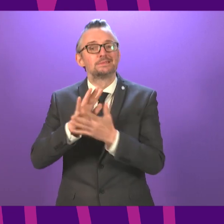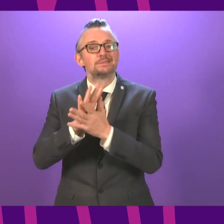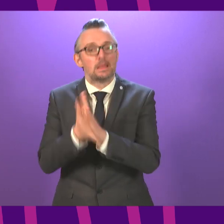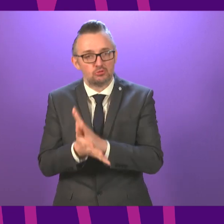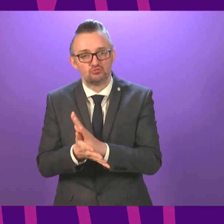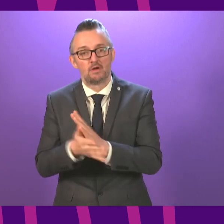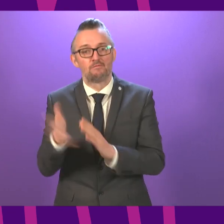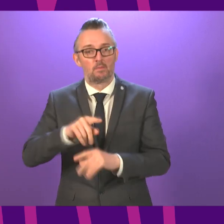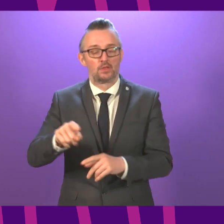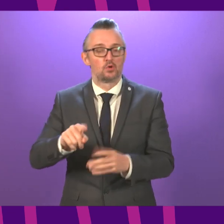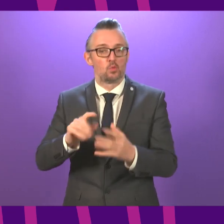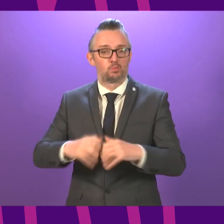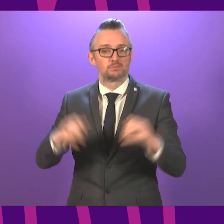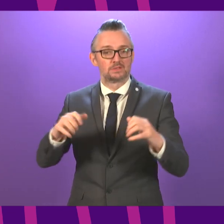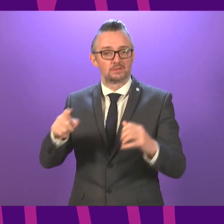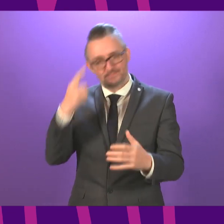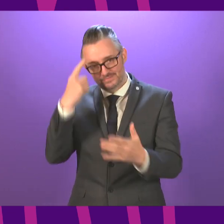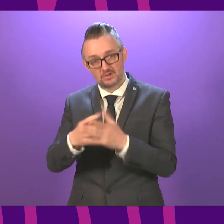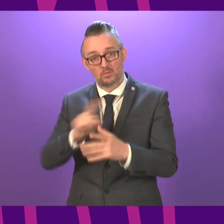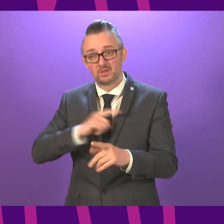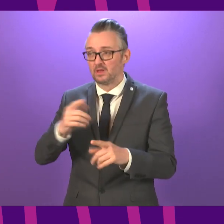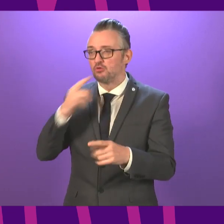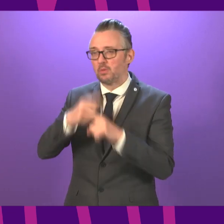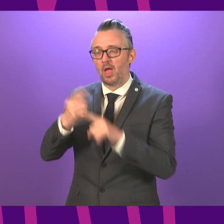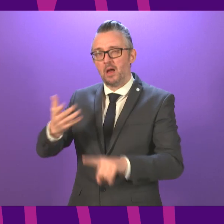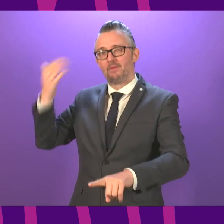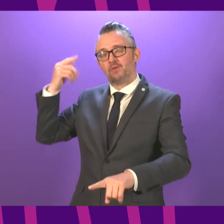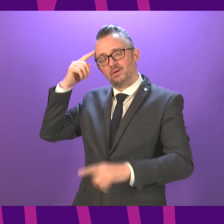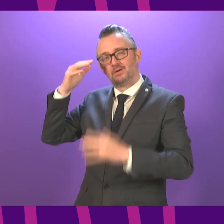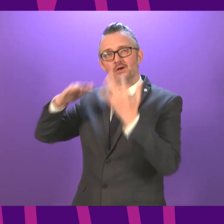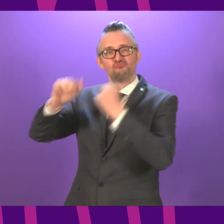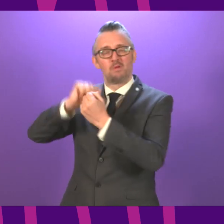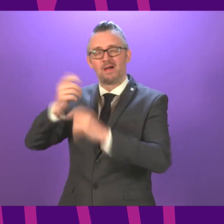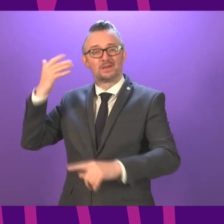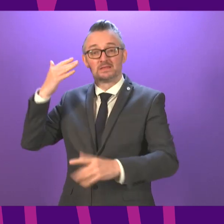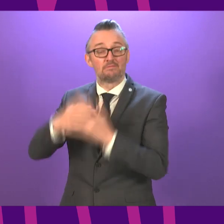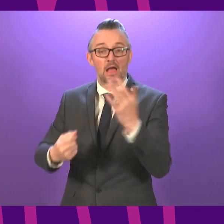with a past that never was: a mythical past that is corroding any prospect of a prosperous future.